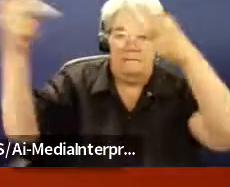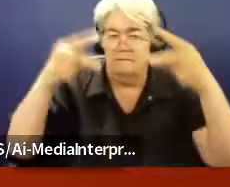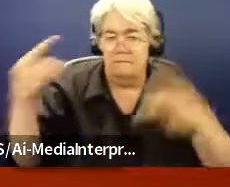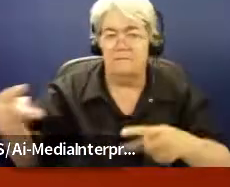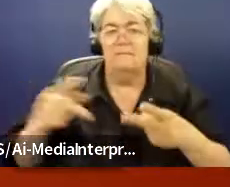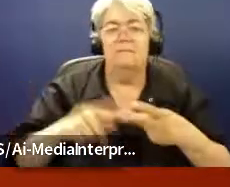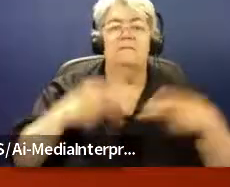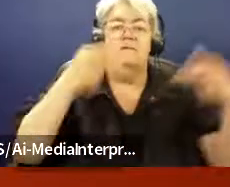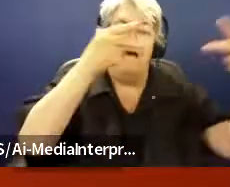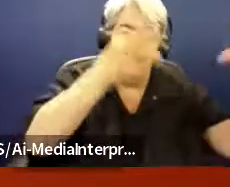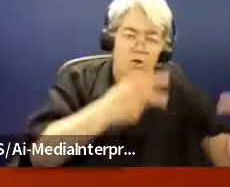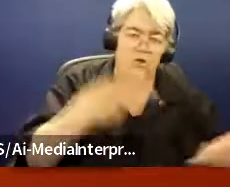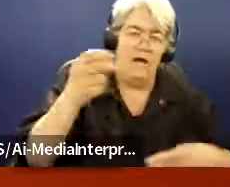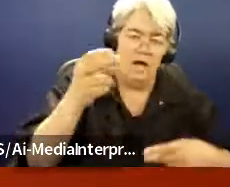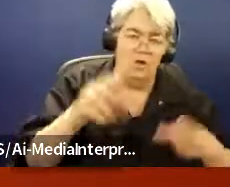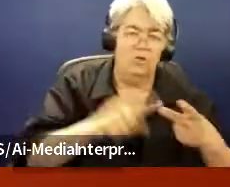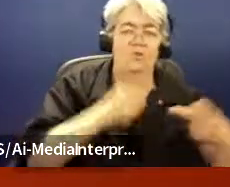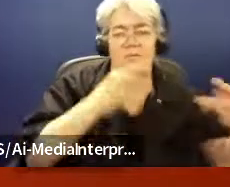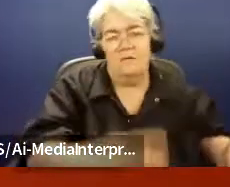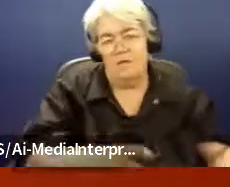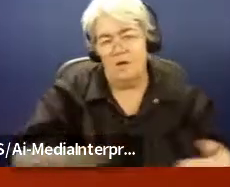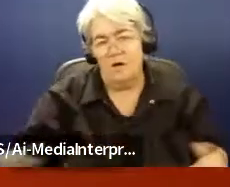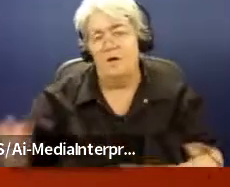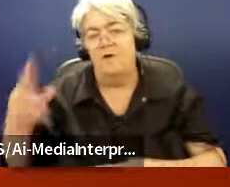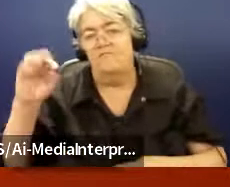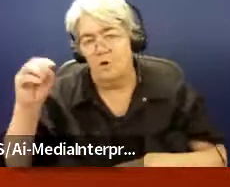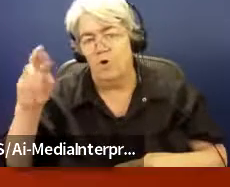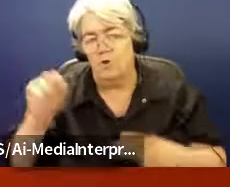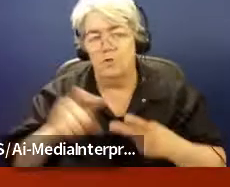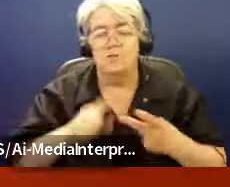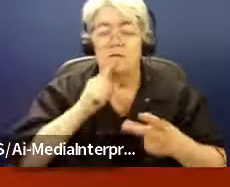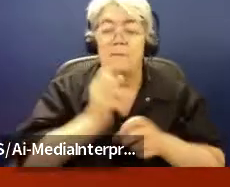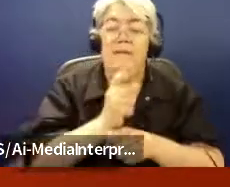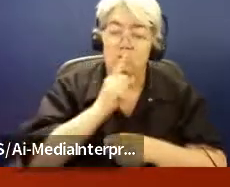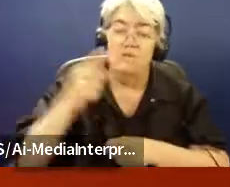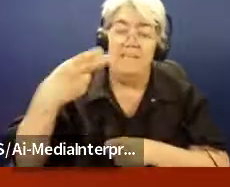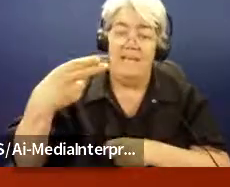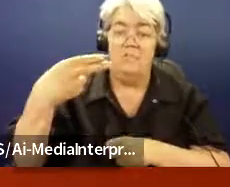we have headings and navigational landmarks, making sure we have headers, footers,